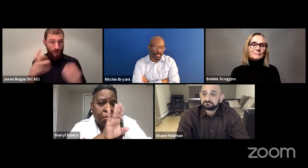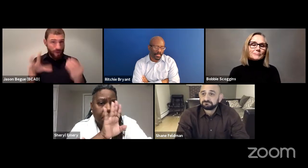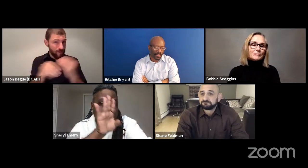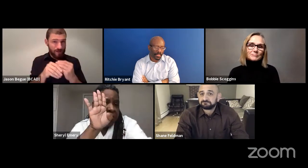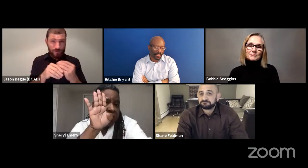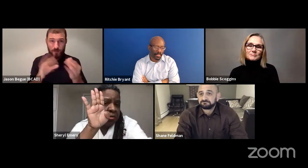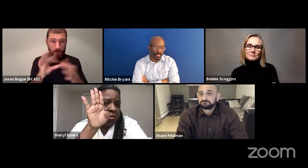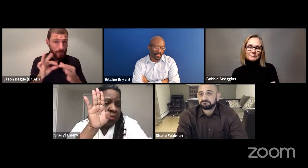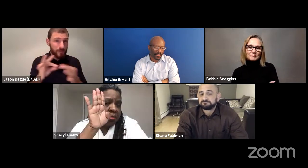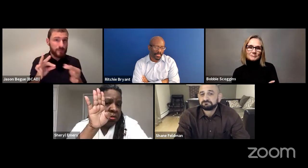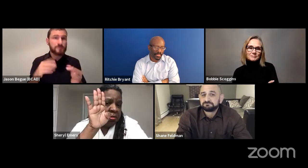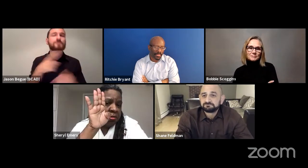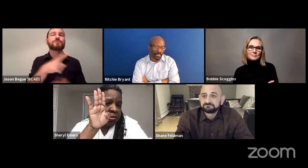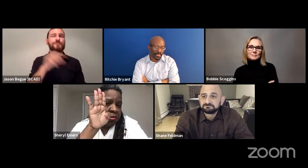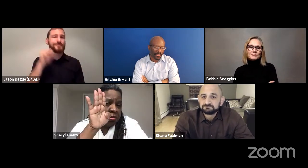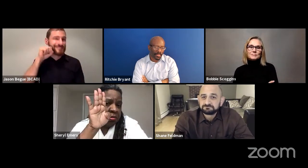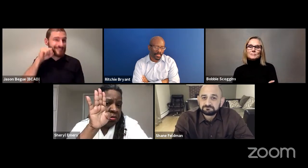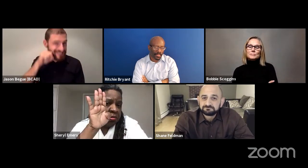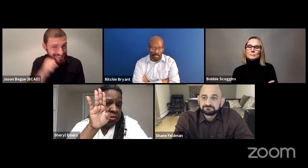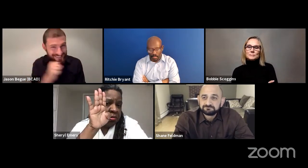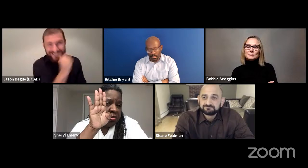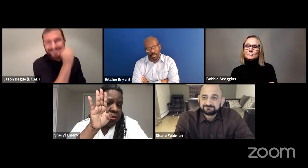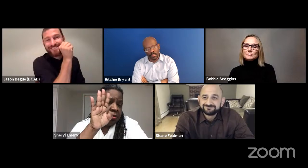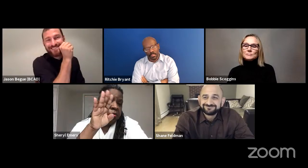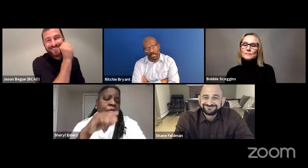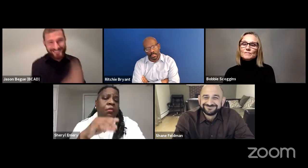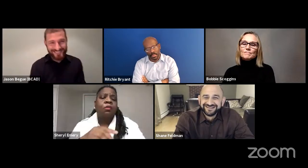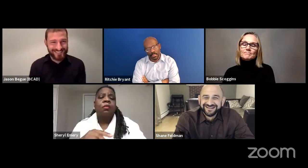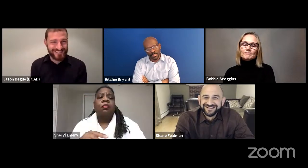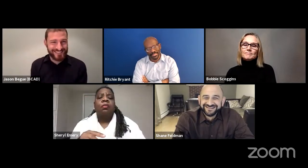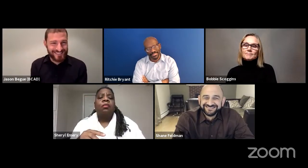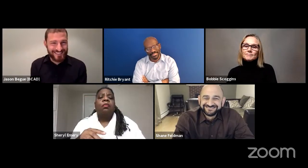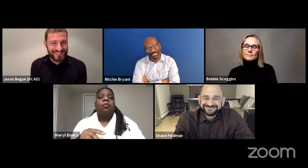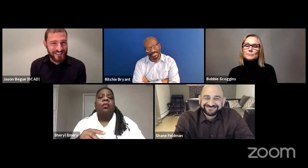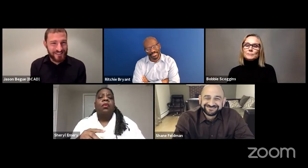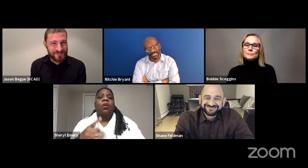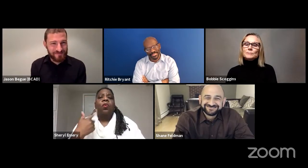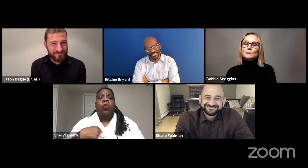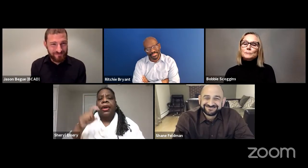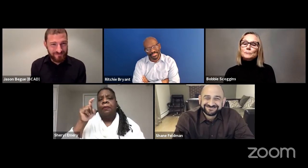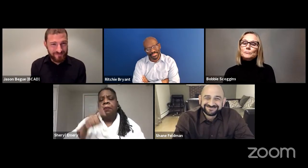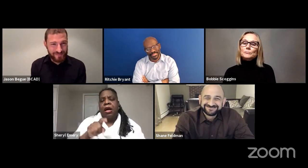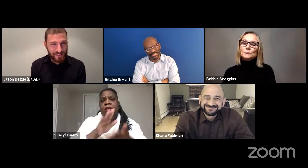Thank you, fantastic. Anybody else want to add? Okay, Sheryl, please. The